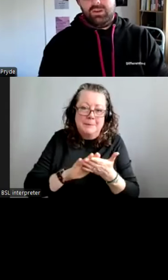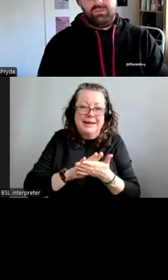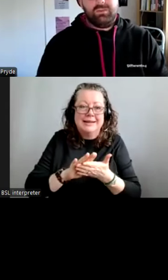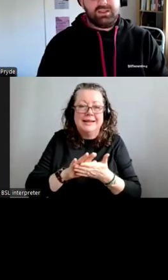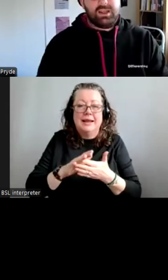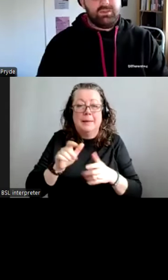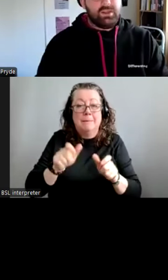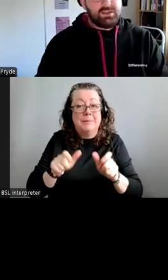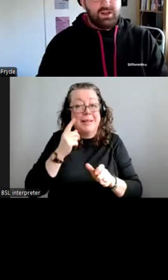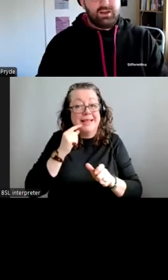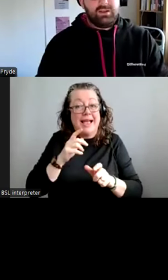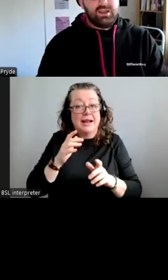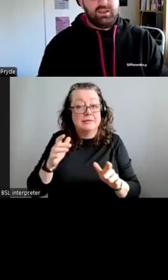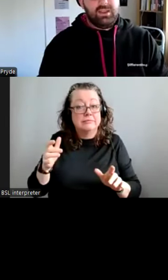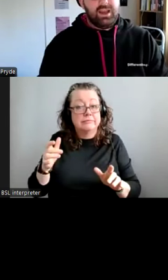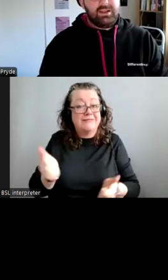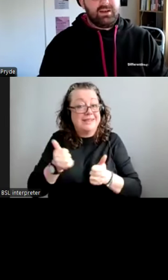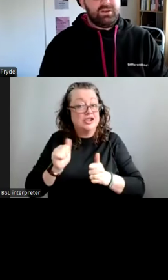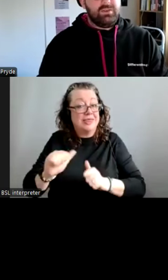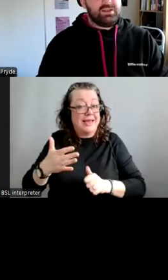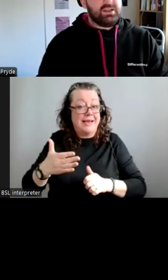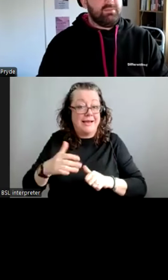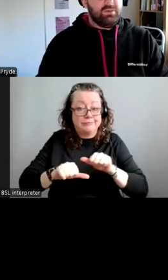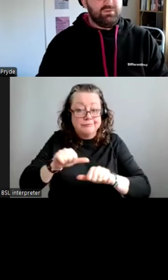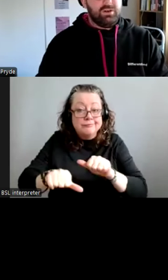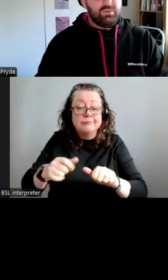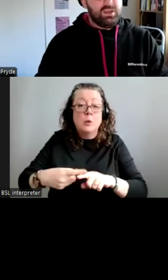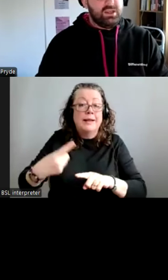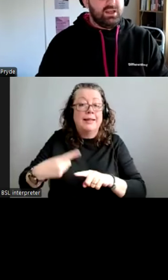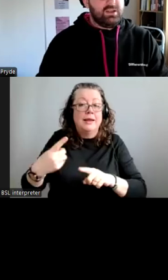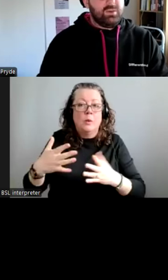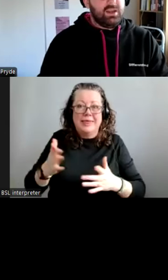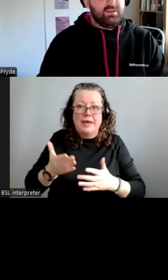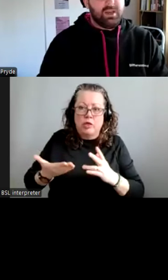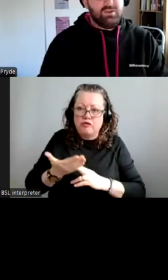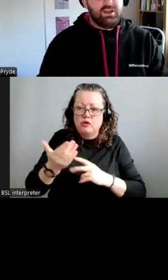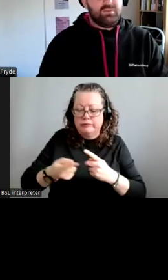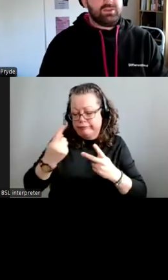When you implement skip links correctly, that previous example of where we had 28 menu items